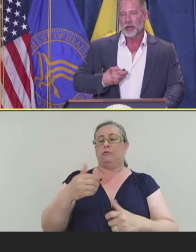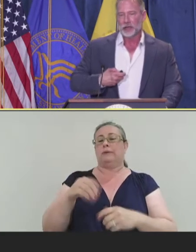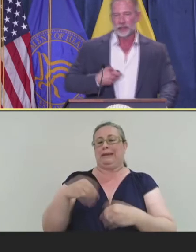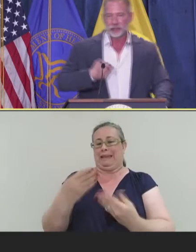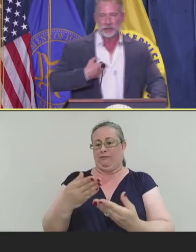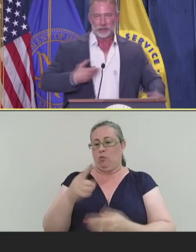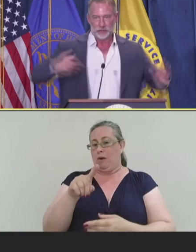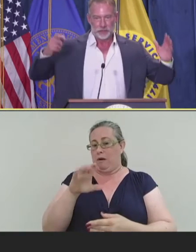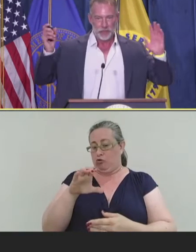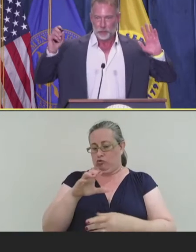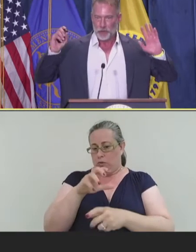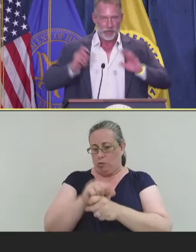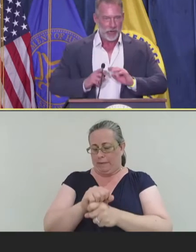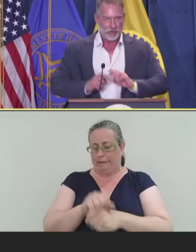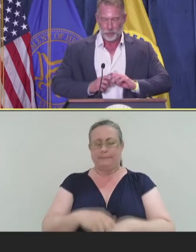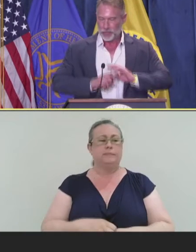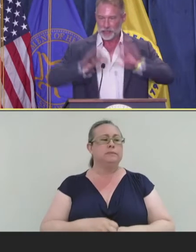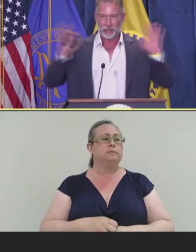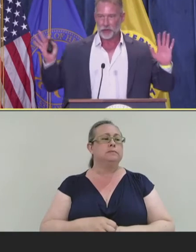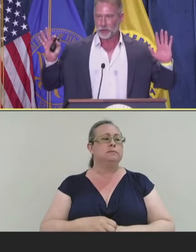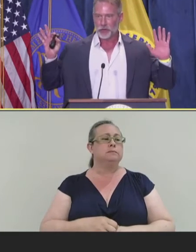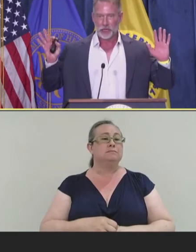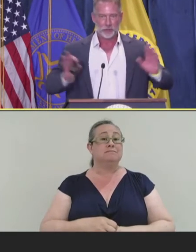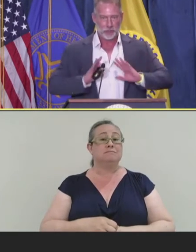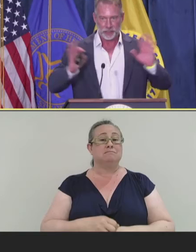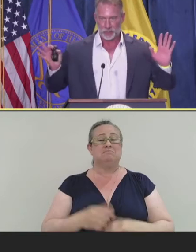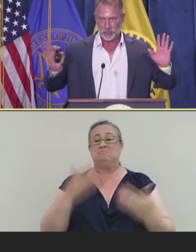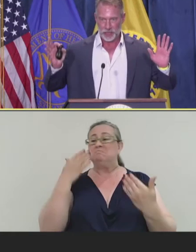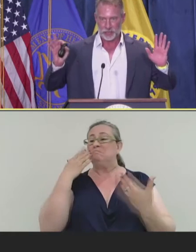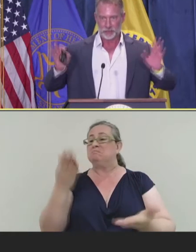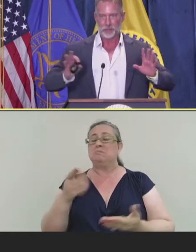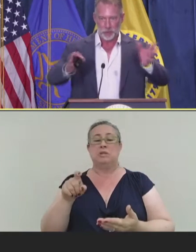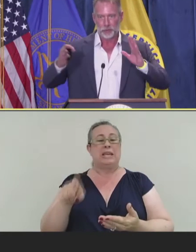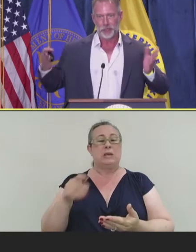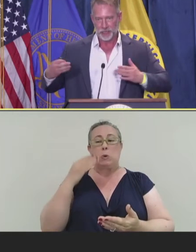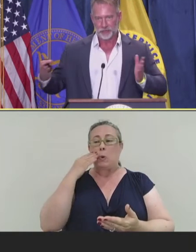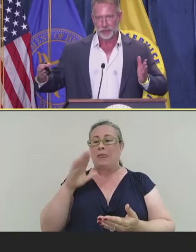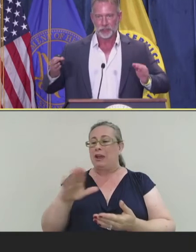And we didn't need to know their names or anything like that. I mean, we did eventually,